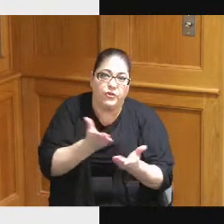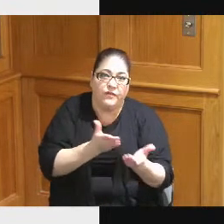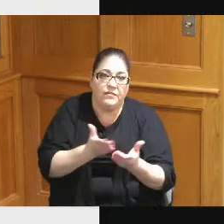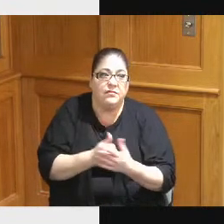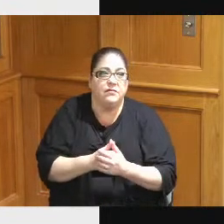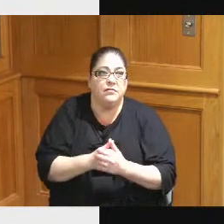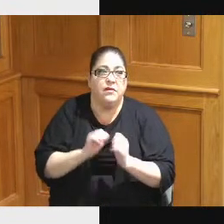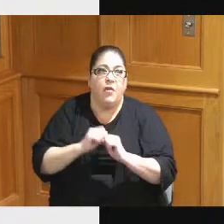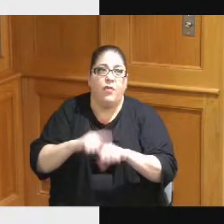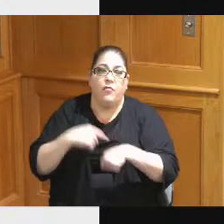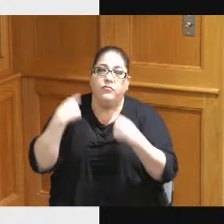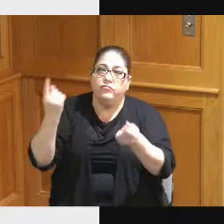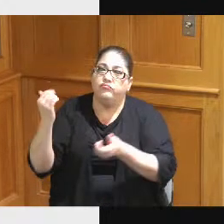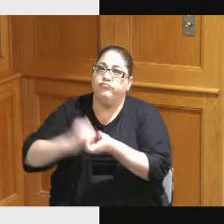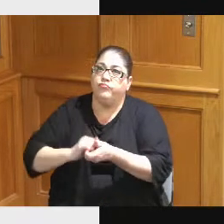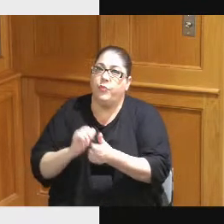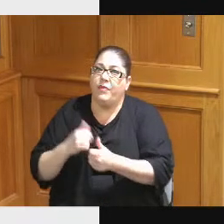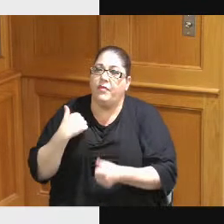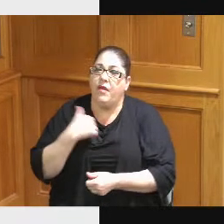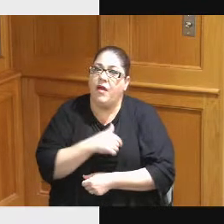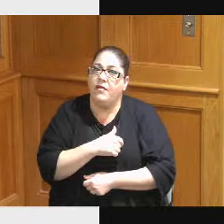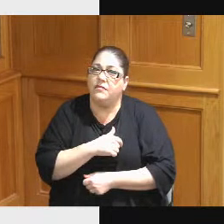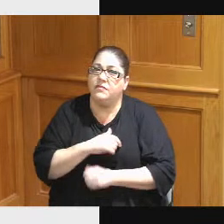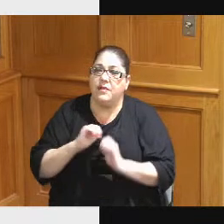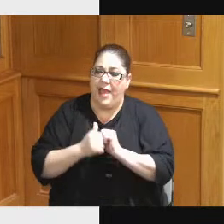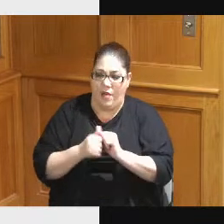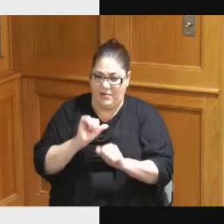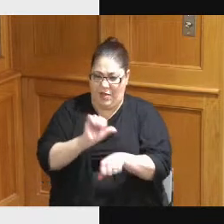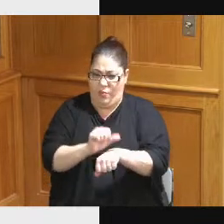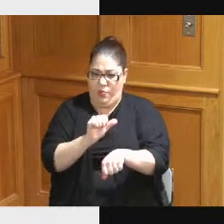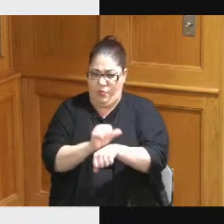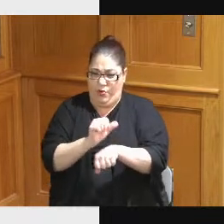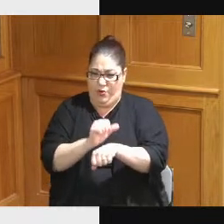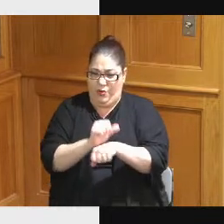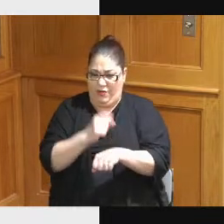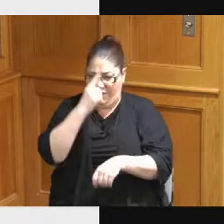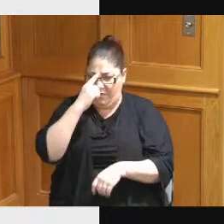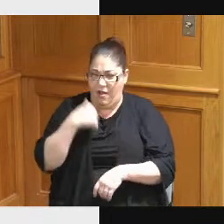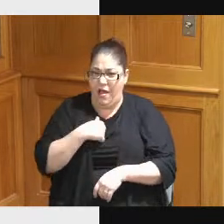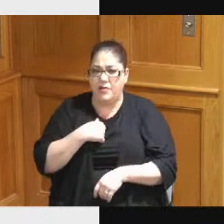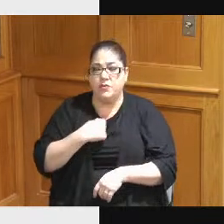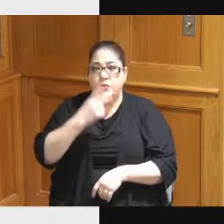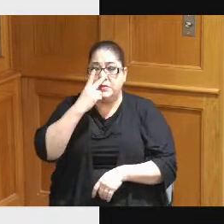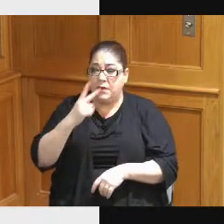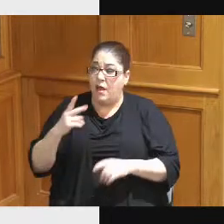have they been a partner agency and how does that work when you see a changing demographic